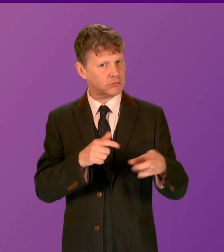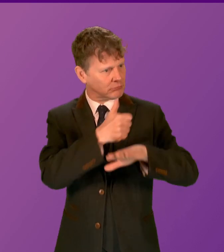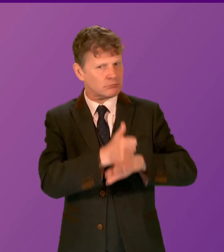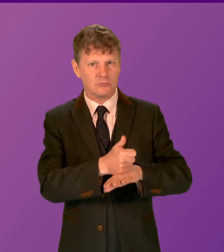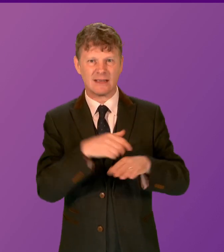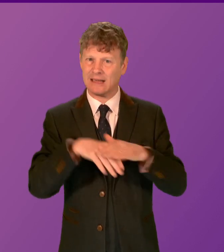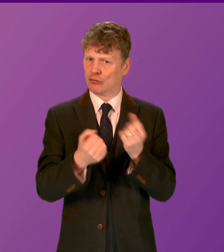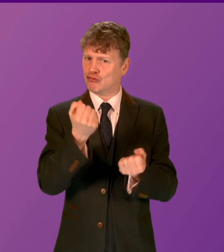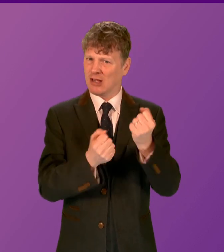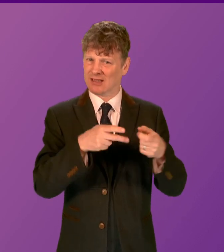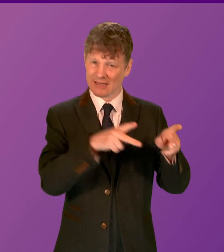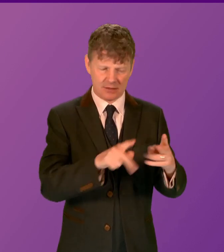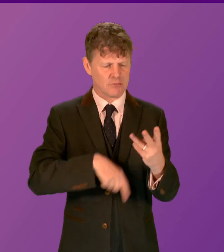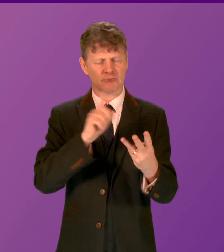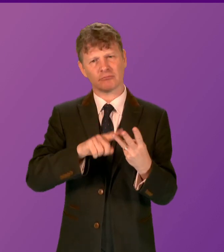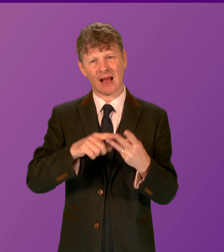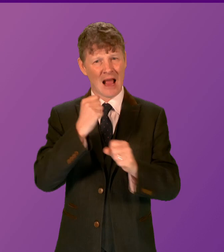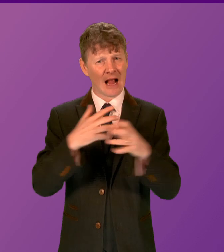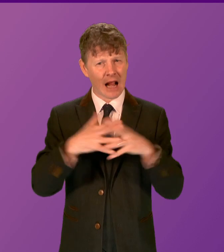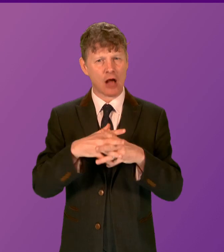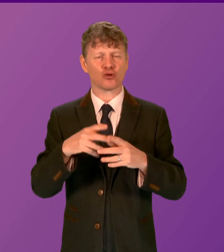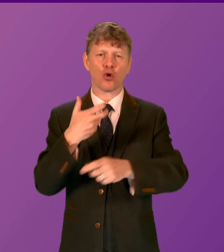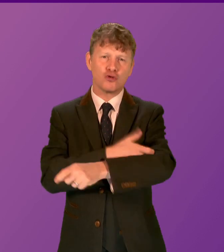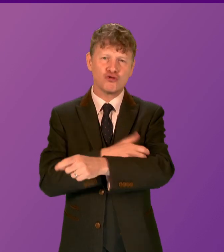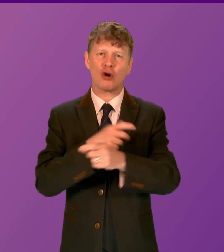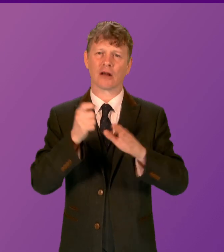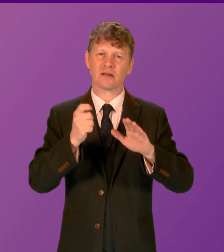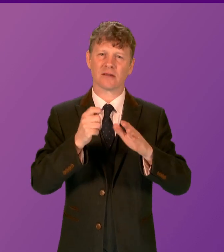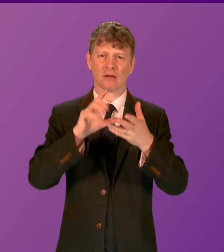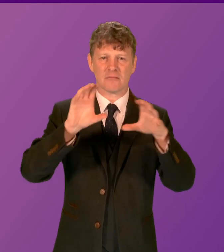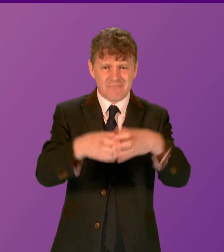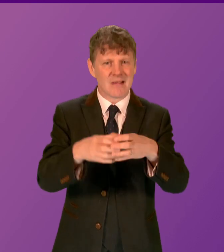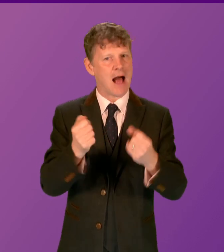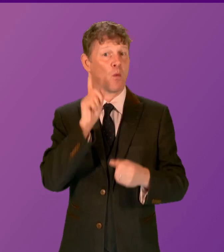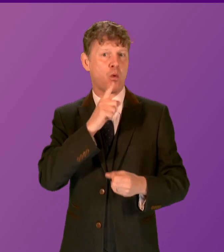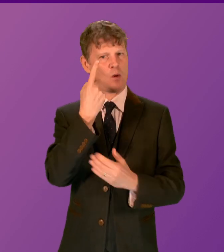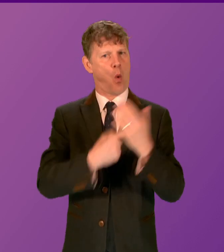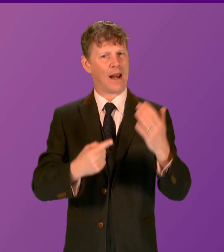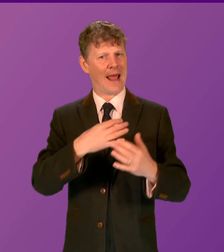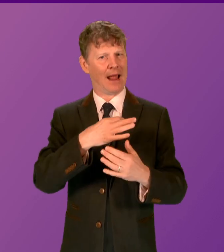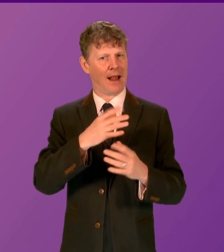justice system, and the Glasgow drug court, which operates a women-only clinic one day a week.